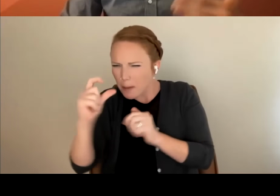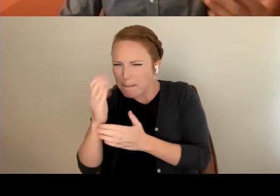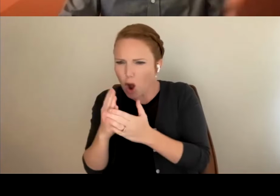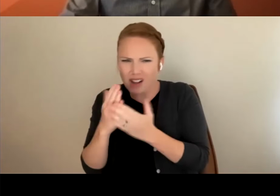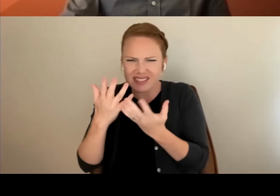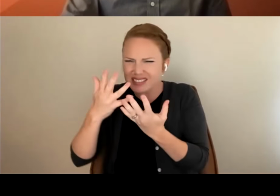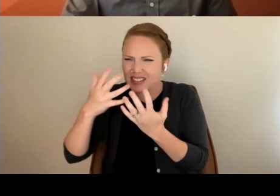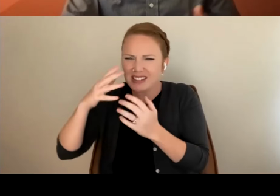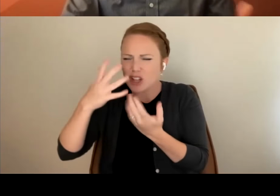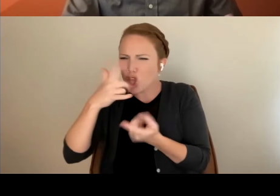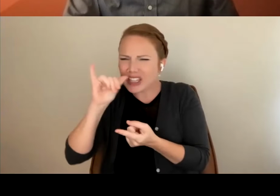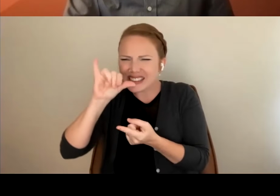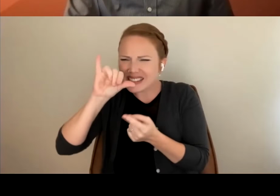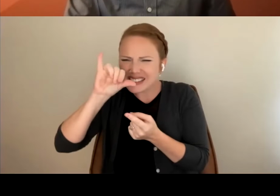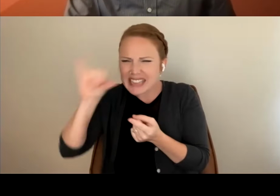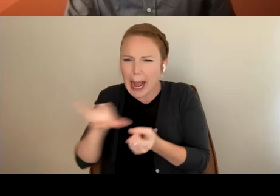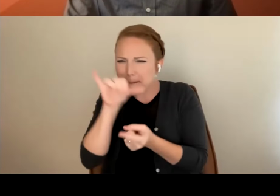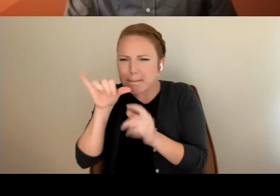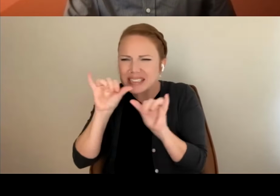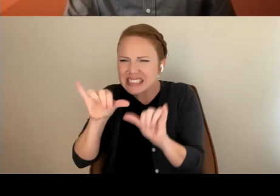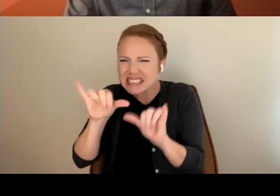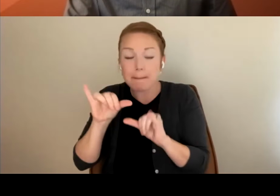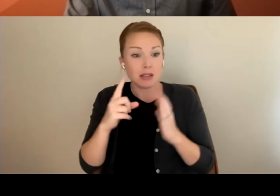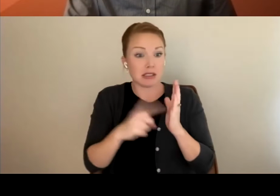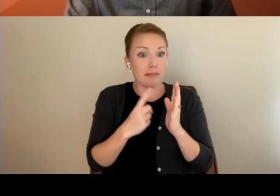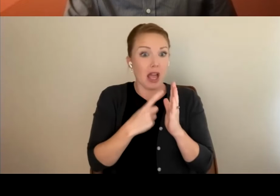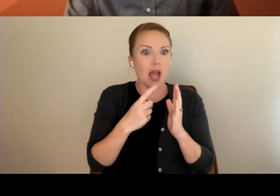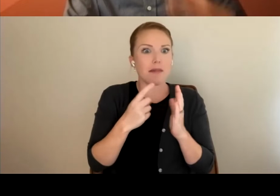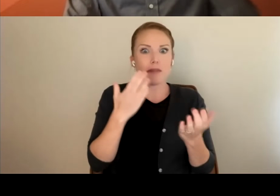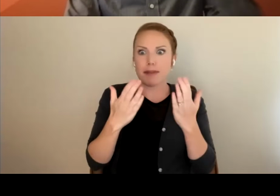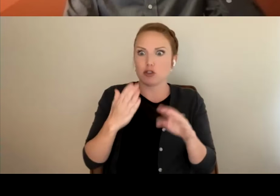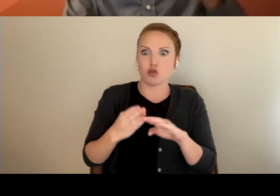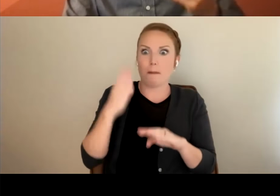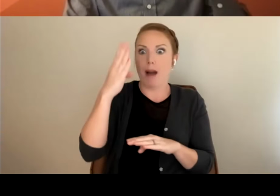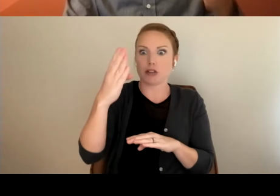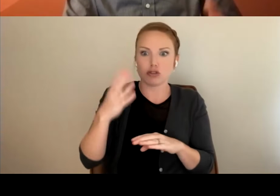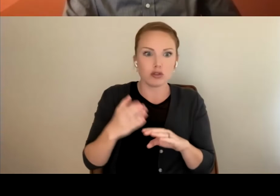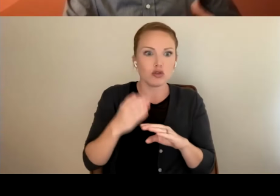else we get some you know sometimes too much of a... too many bits of information where they